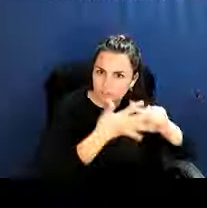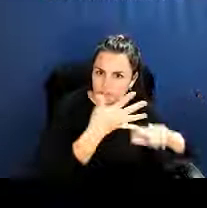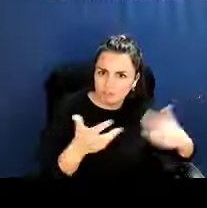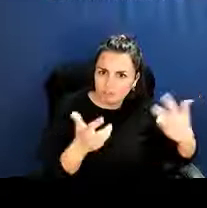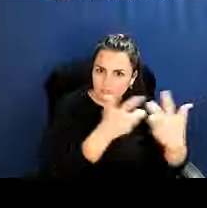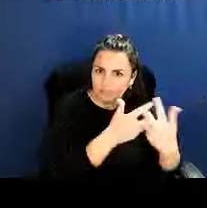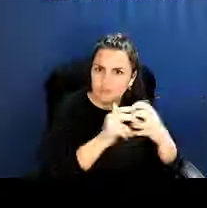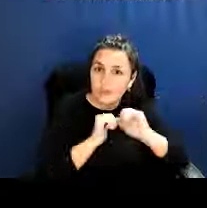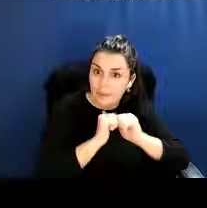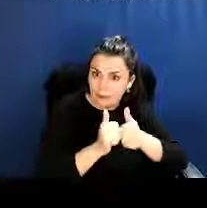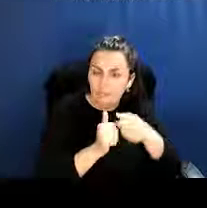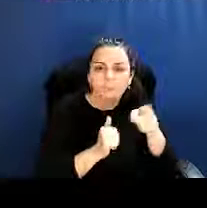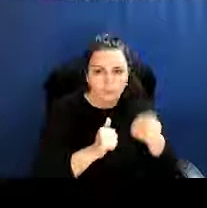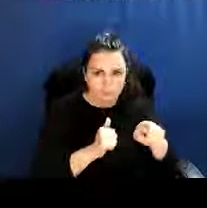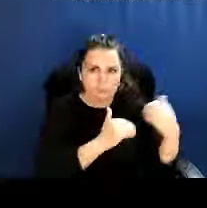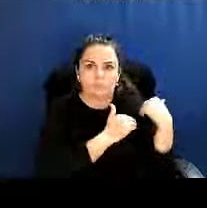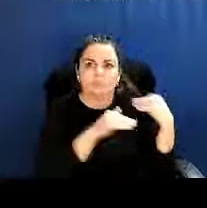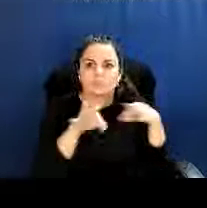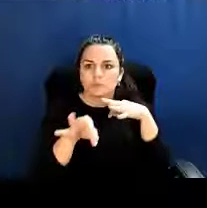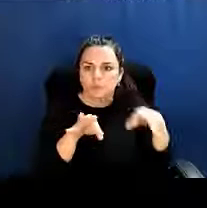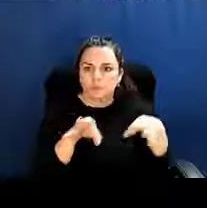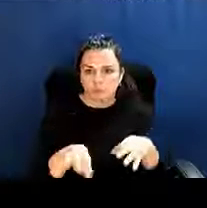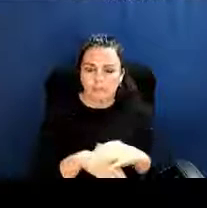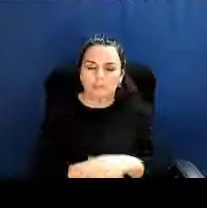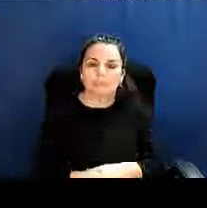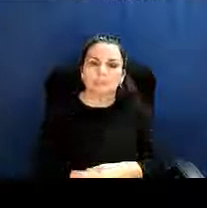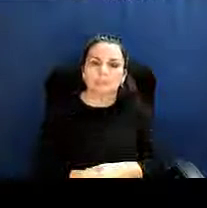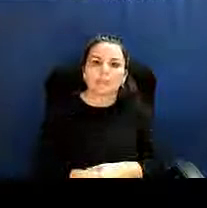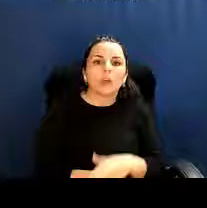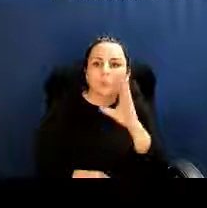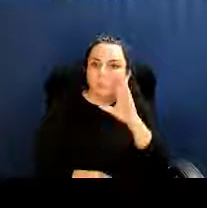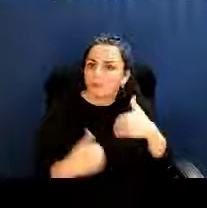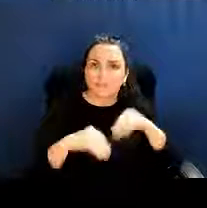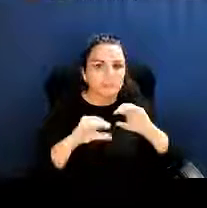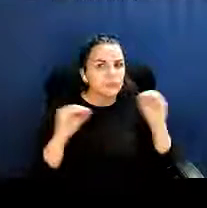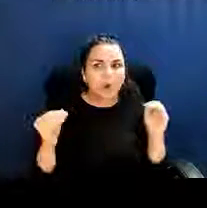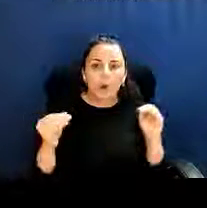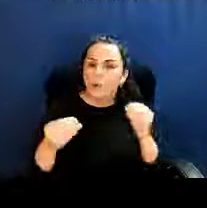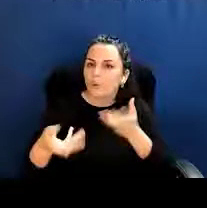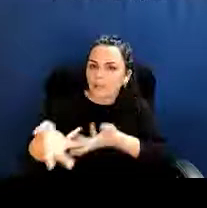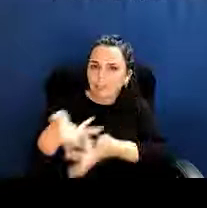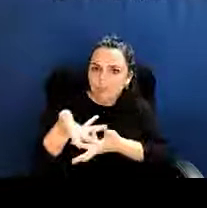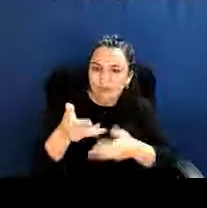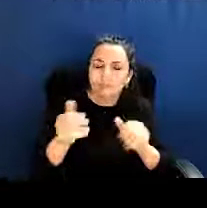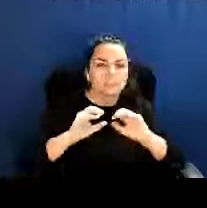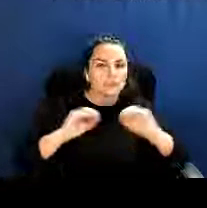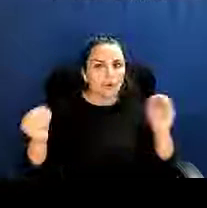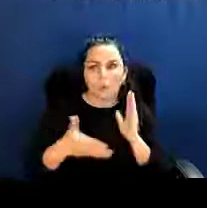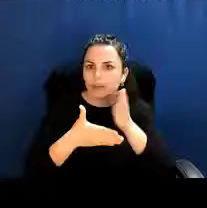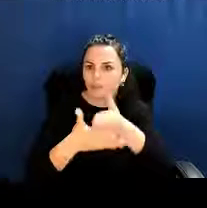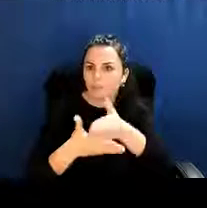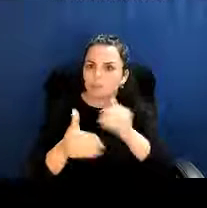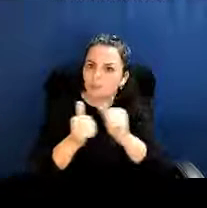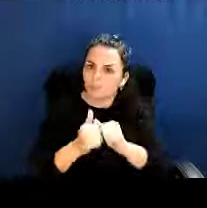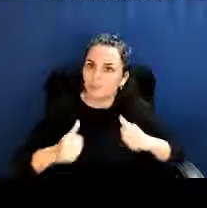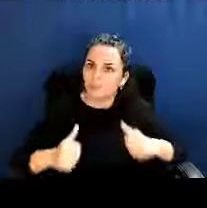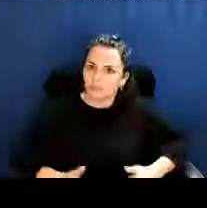there has been no interaction ... There will be no interaction or intervention with living individuals to collect their informational biospecimens